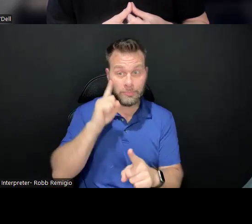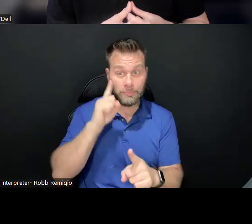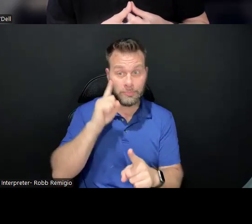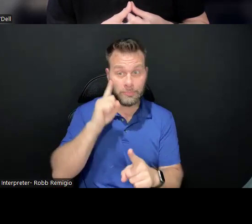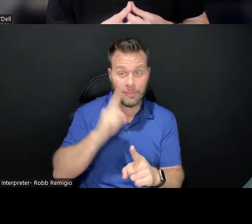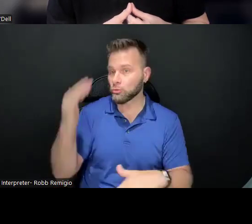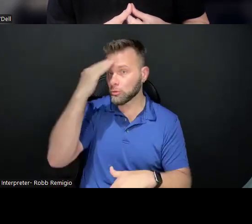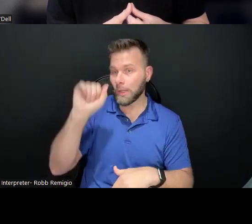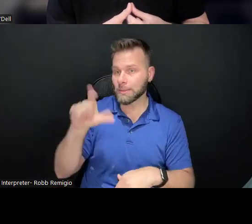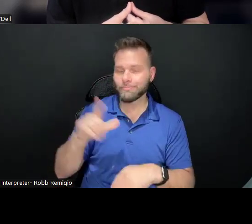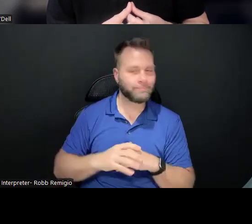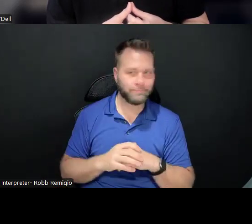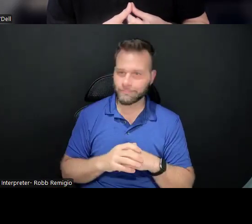pops into your head when you